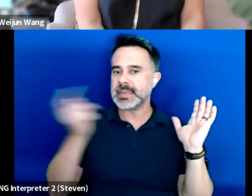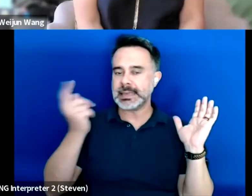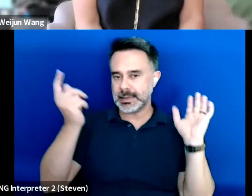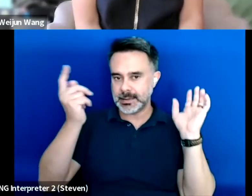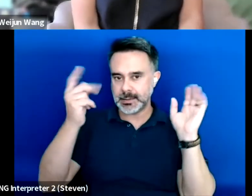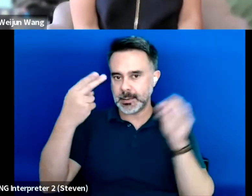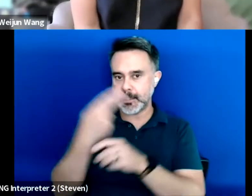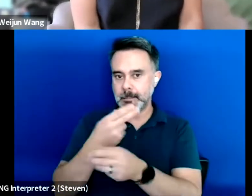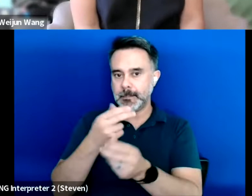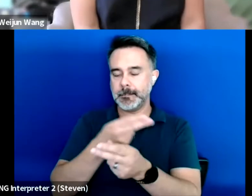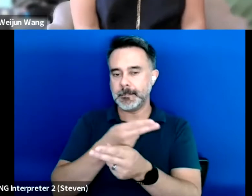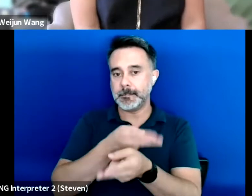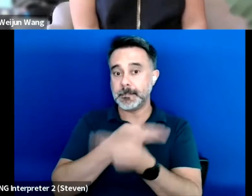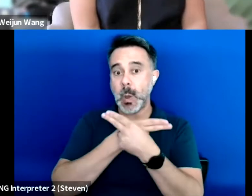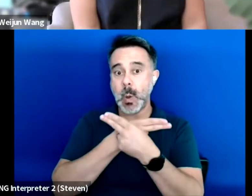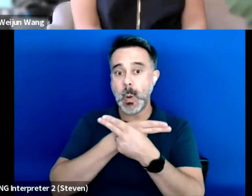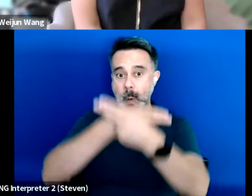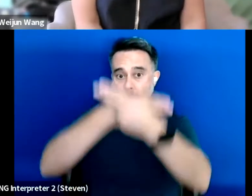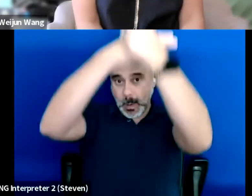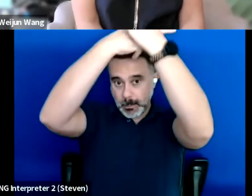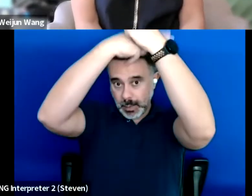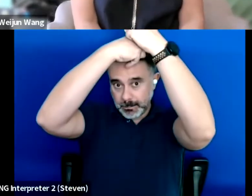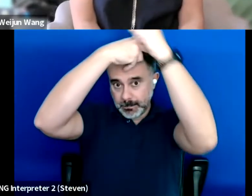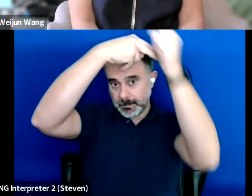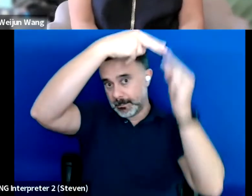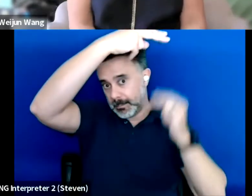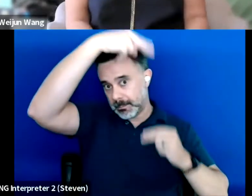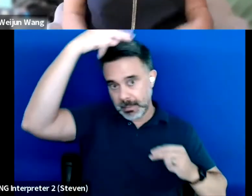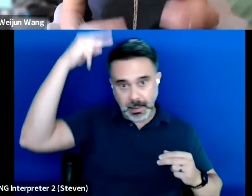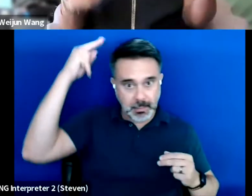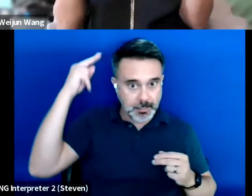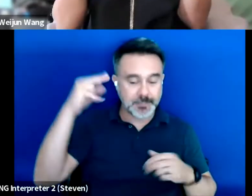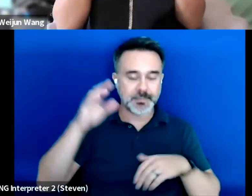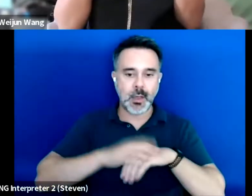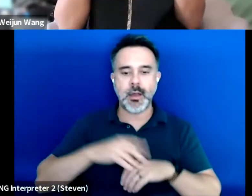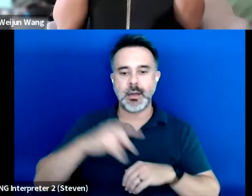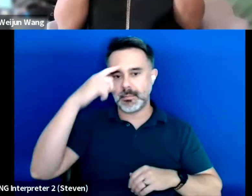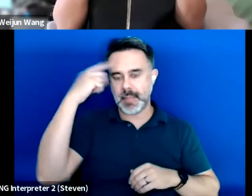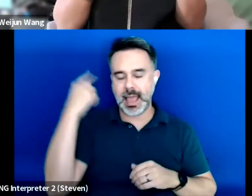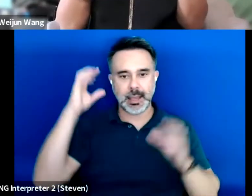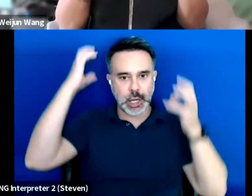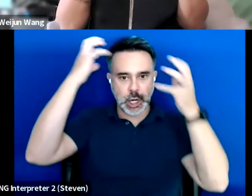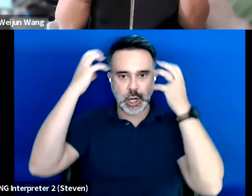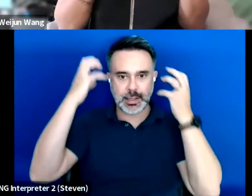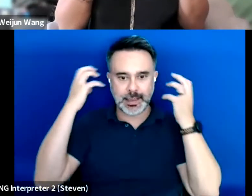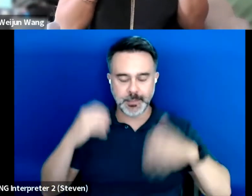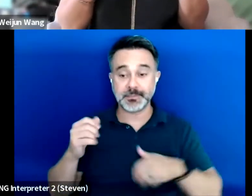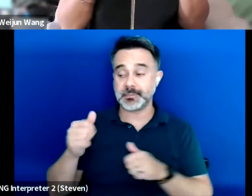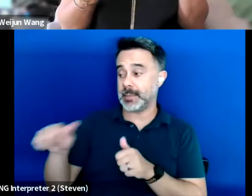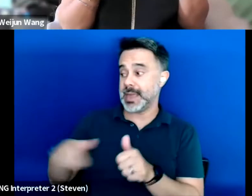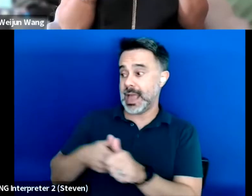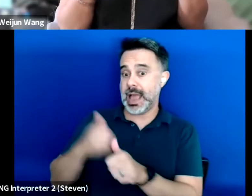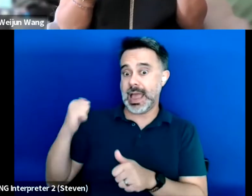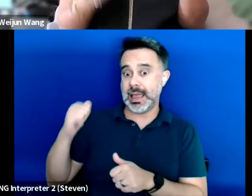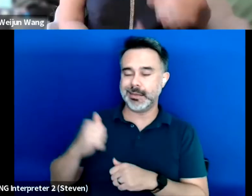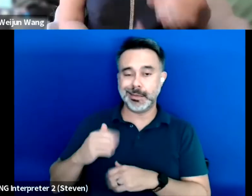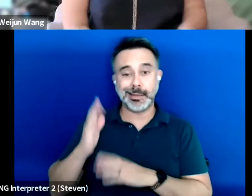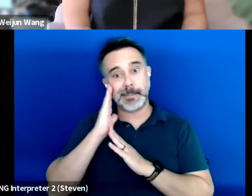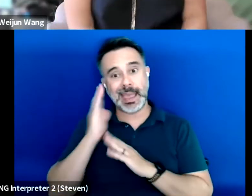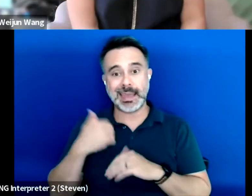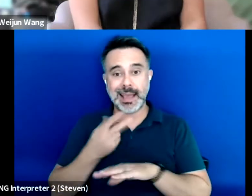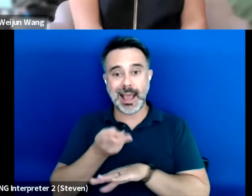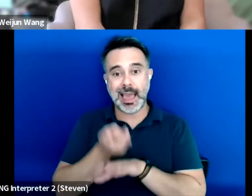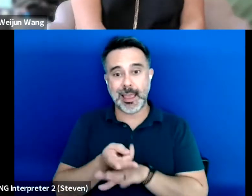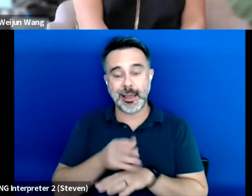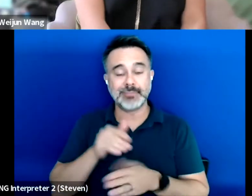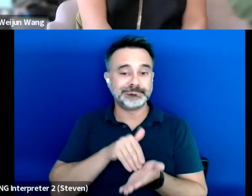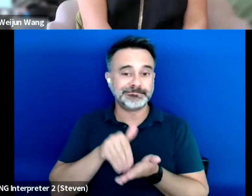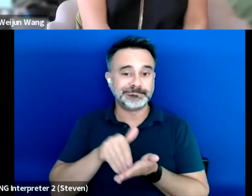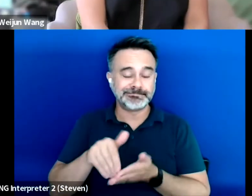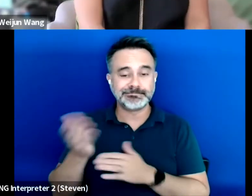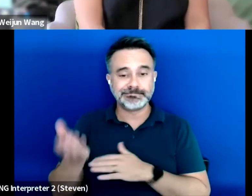and I am sitting in a pretty empty, boring, gray room in Queens which is the stolen land